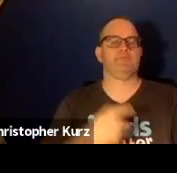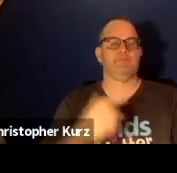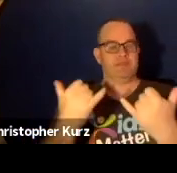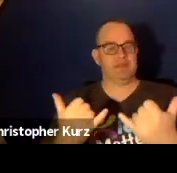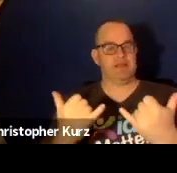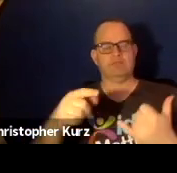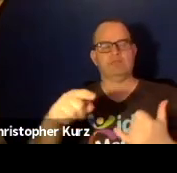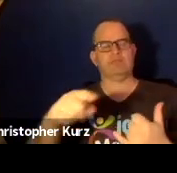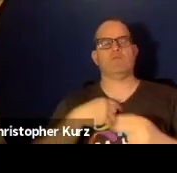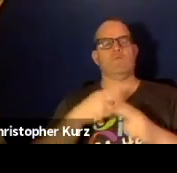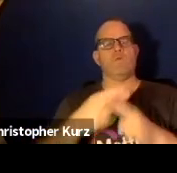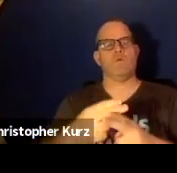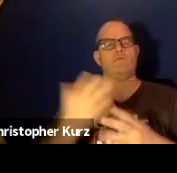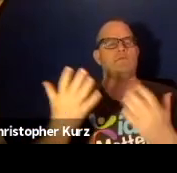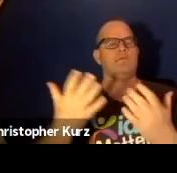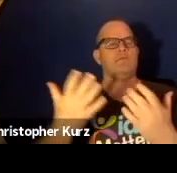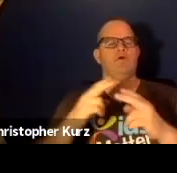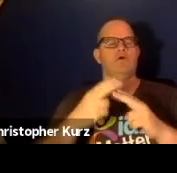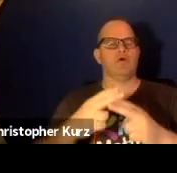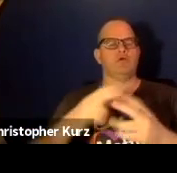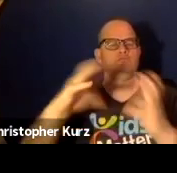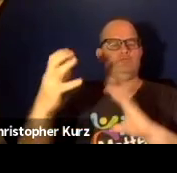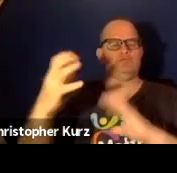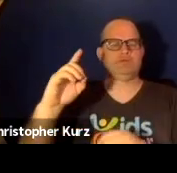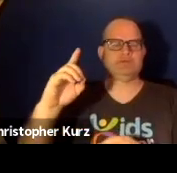There were some concerns about the quality of